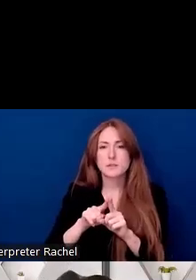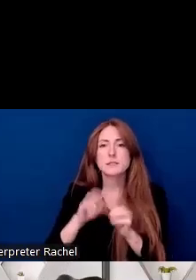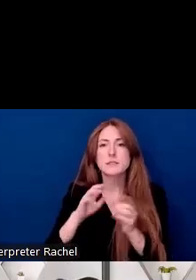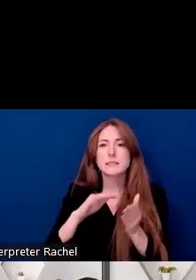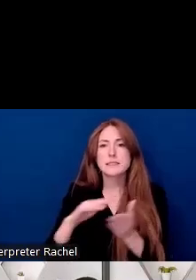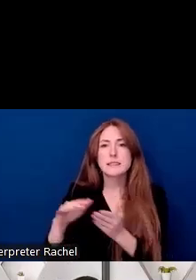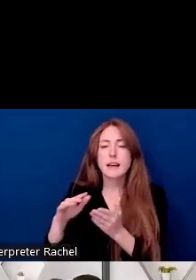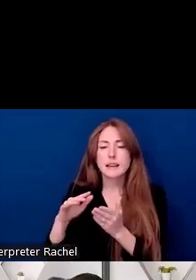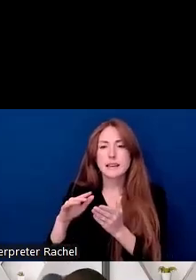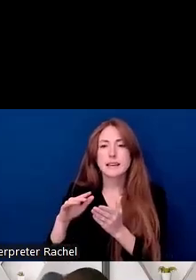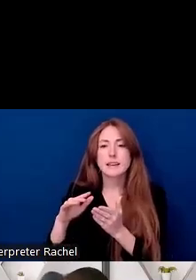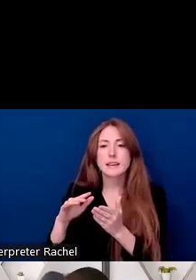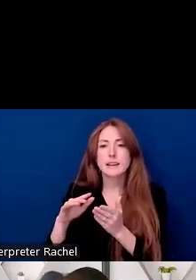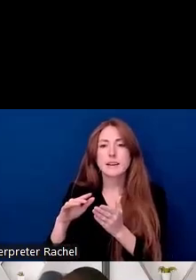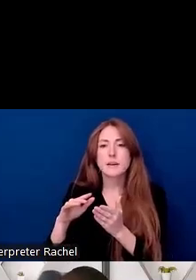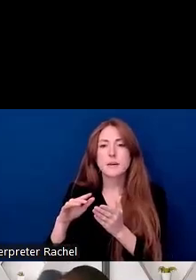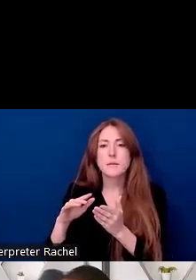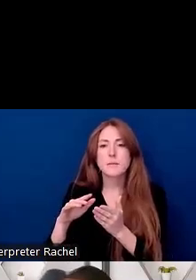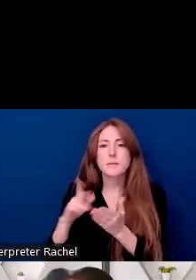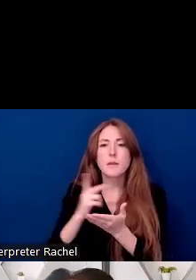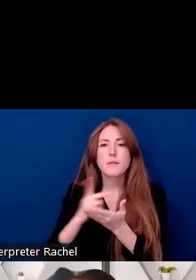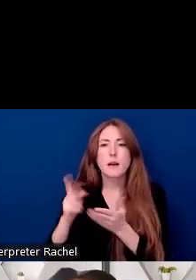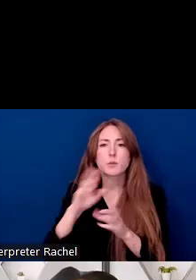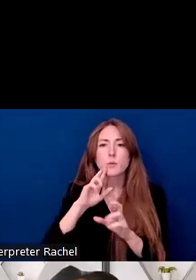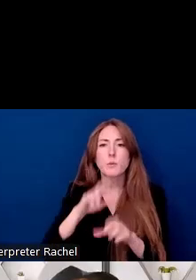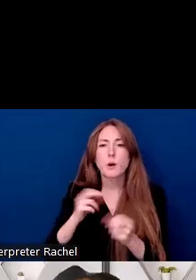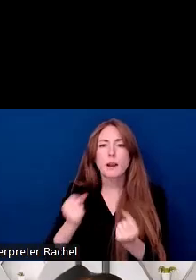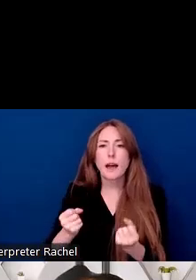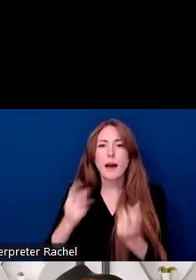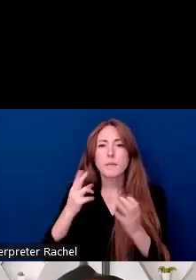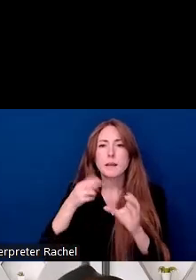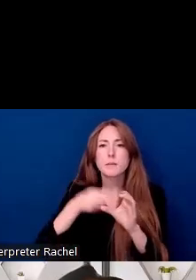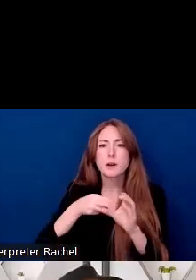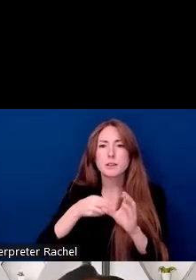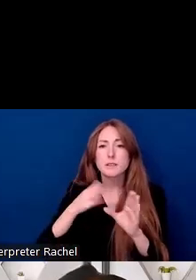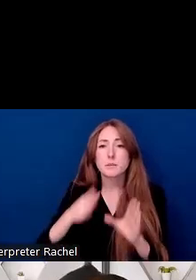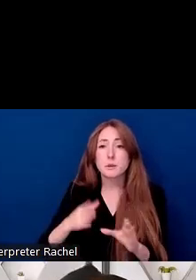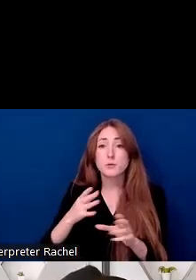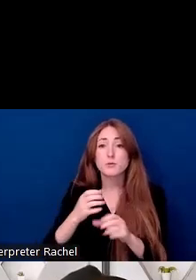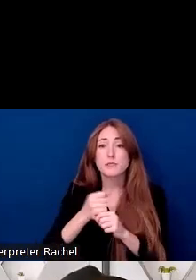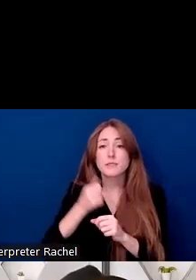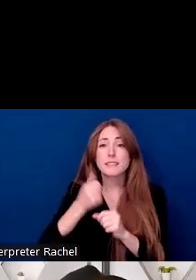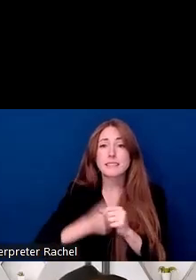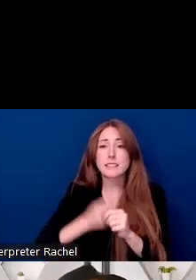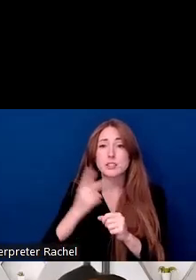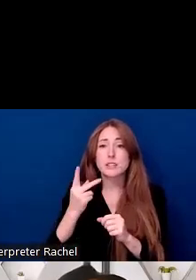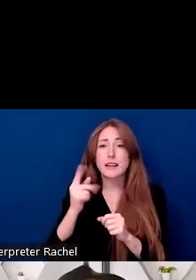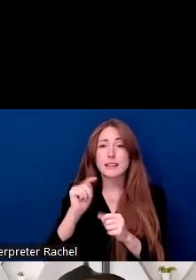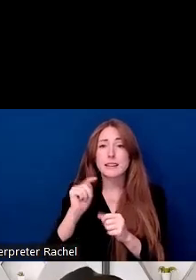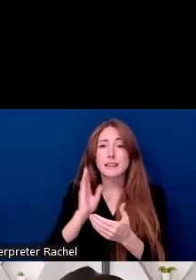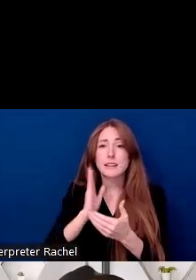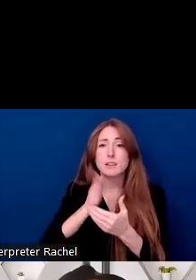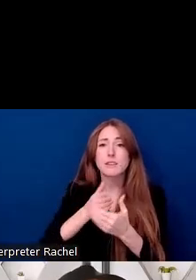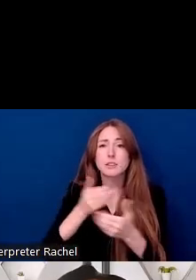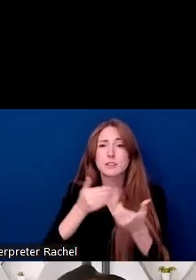the number of participants who received each KT intervention separately. Our findings are